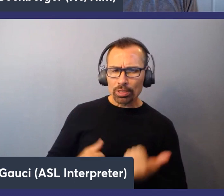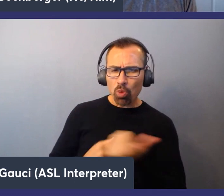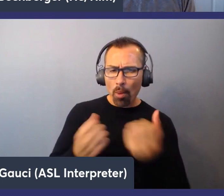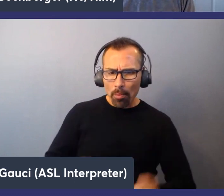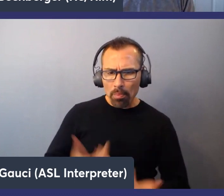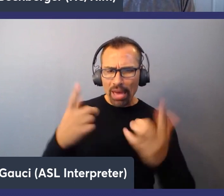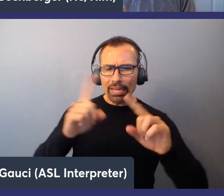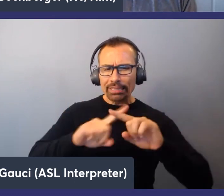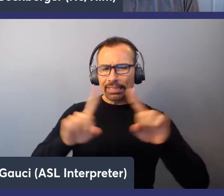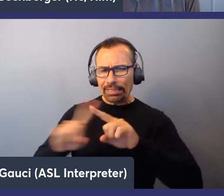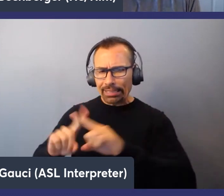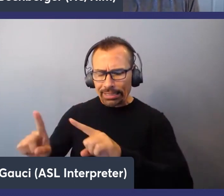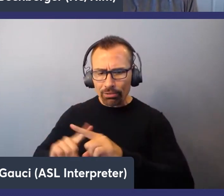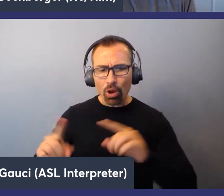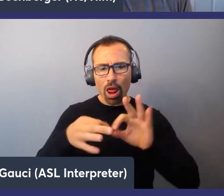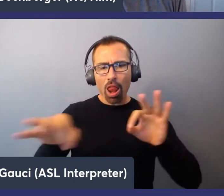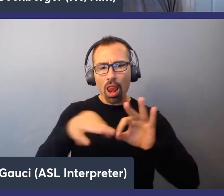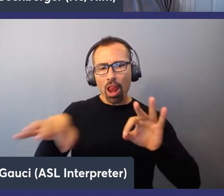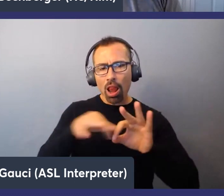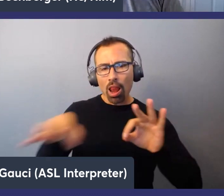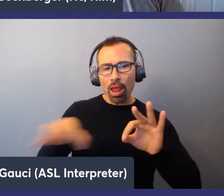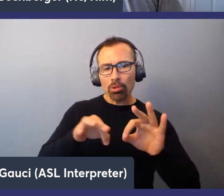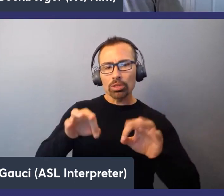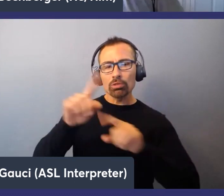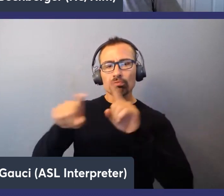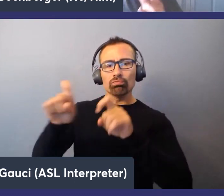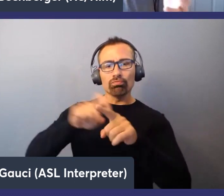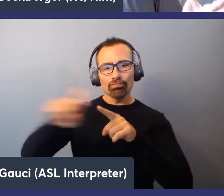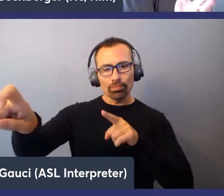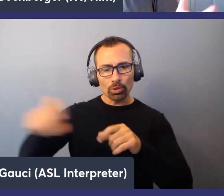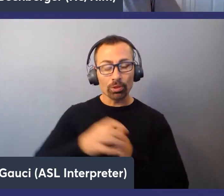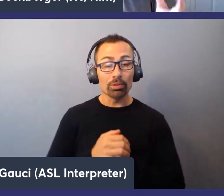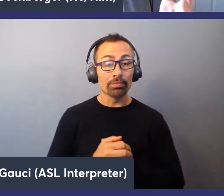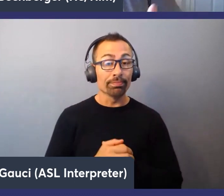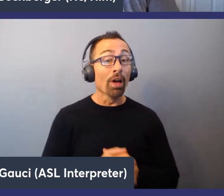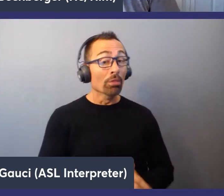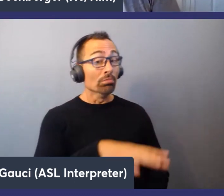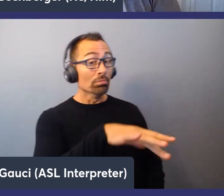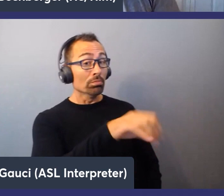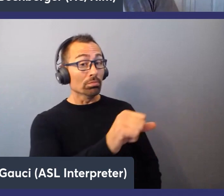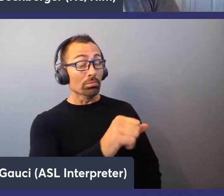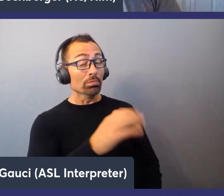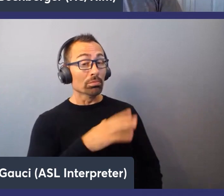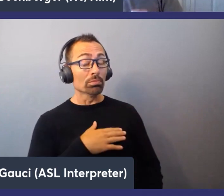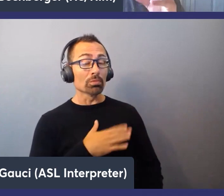Yeah, and that's actually a nice tie into what we're here to announce, or one of the two announcements today.